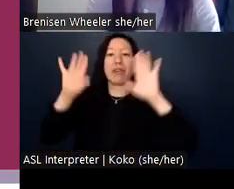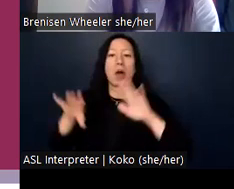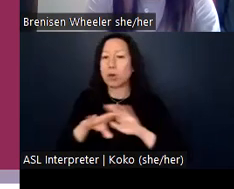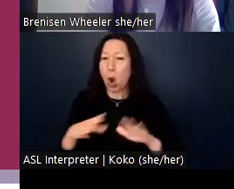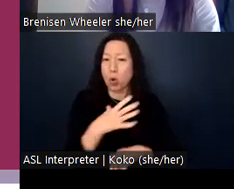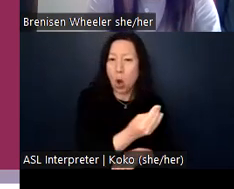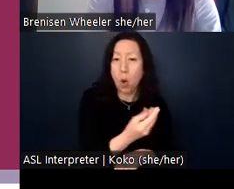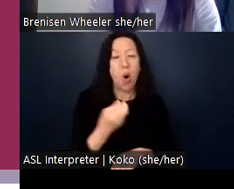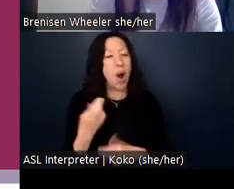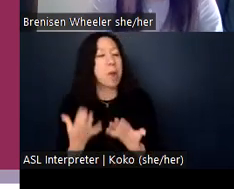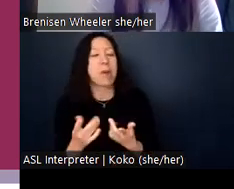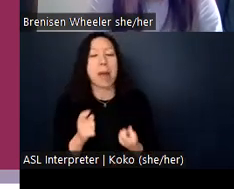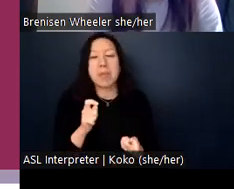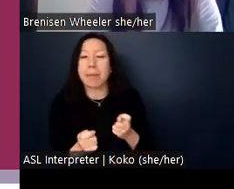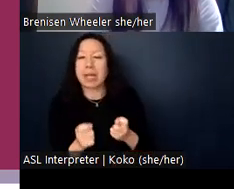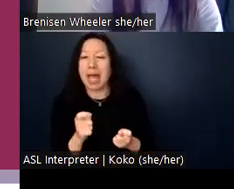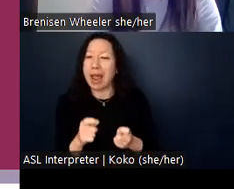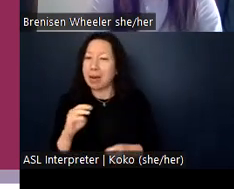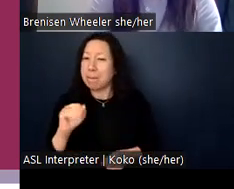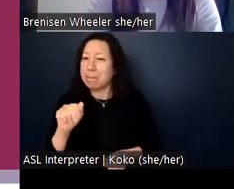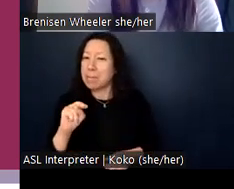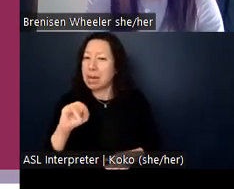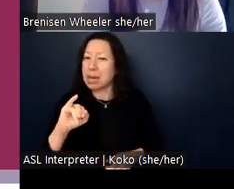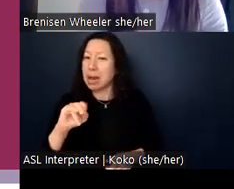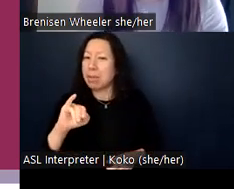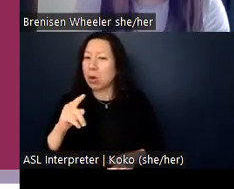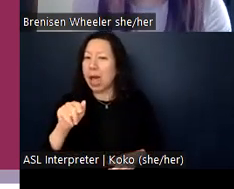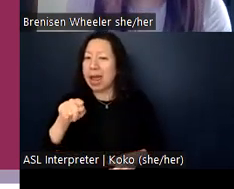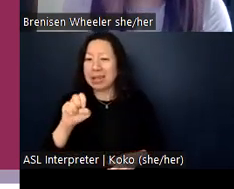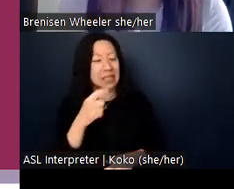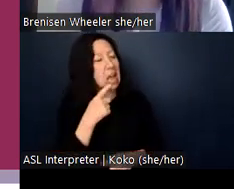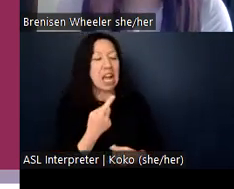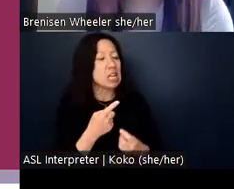them. So it's not just saying you can't go to 12:49:52 that oftentimes it's more nuanced than that.